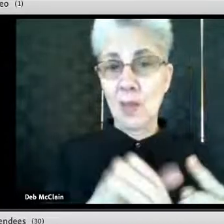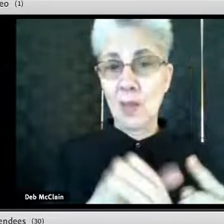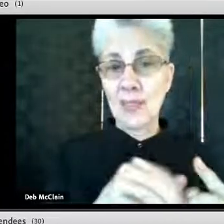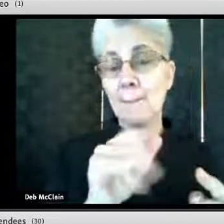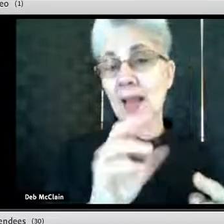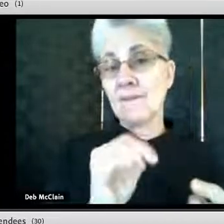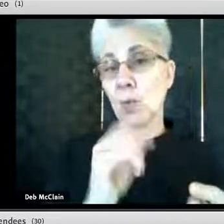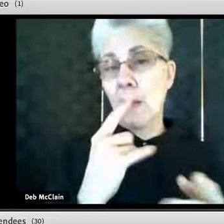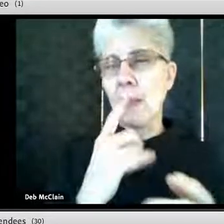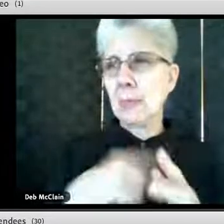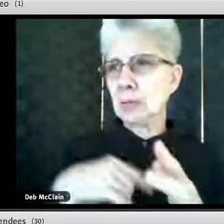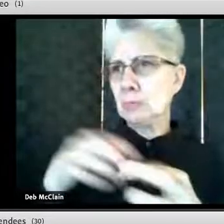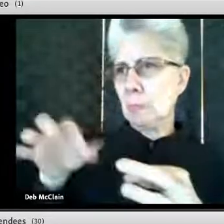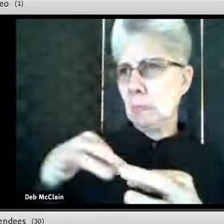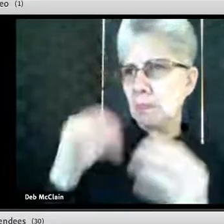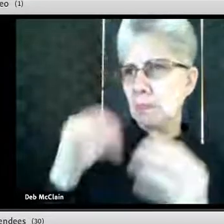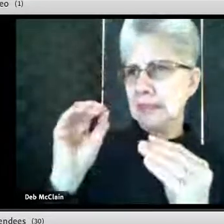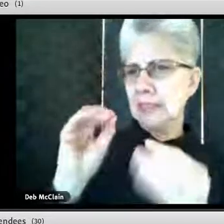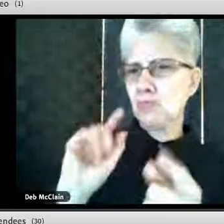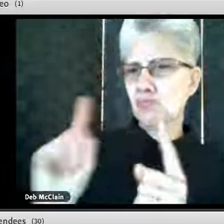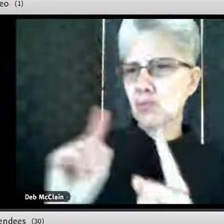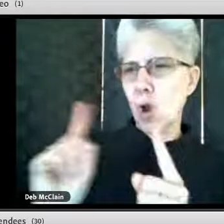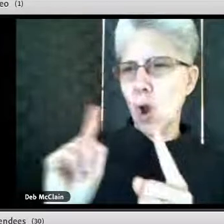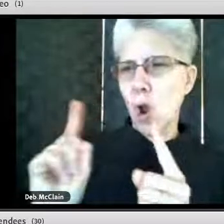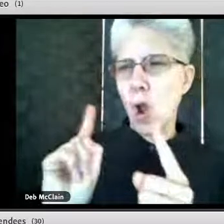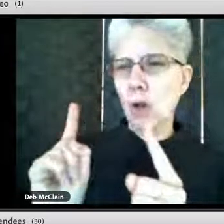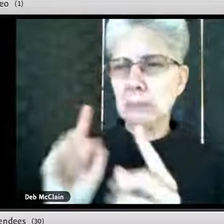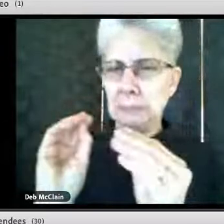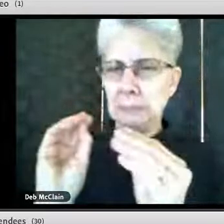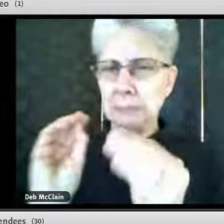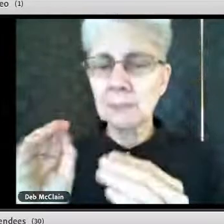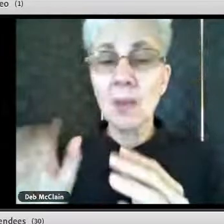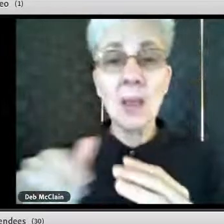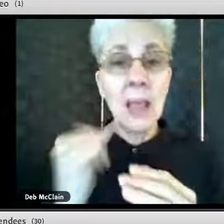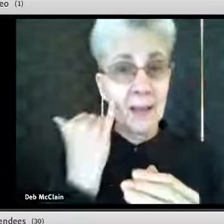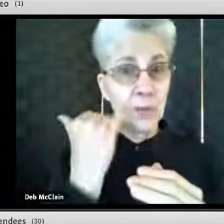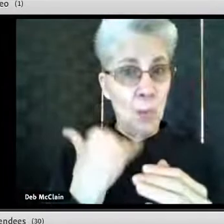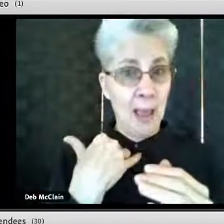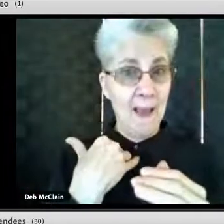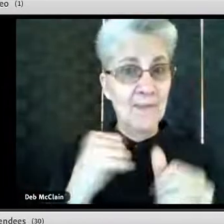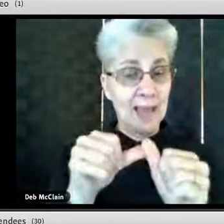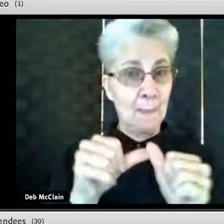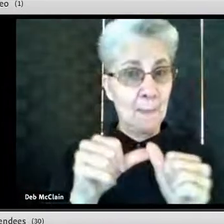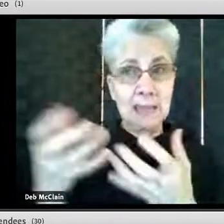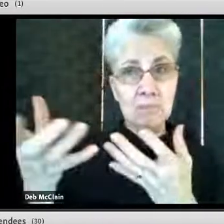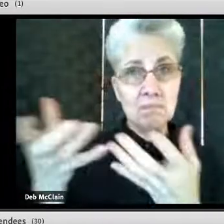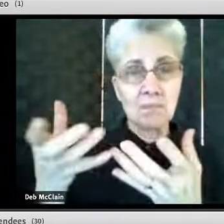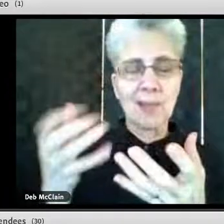So you might be able to just kind of have a conversation about it. And if you just kind of... if you have that space and -- I know it's not --